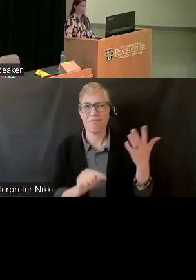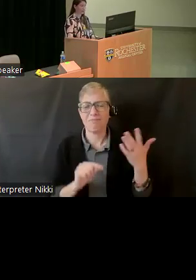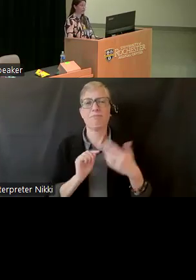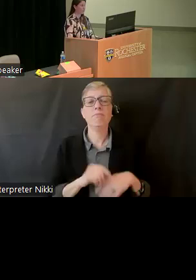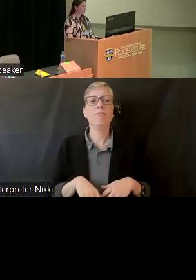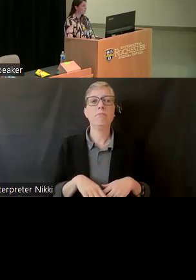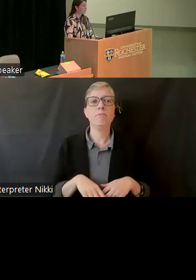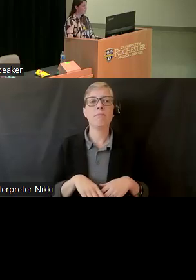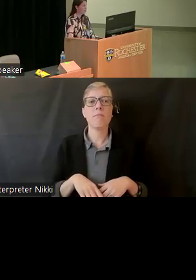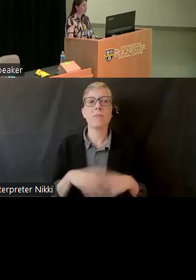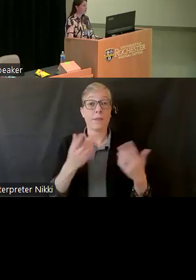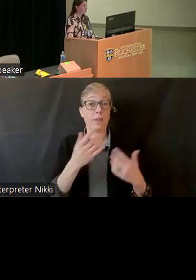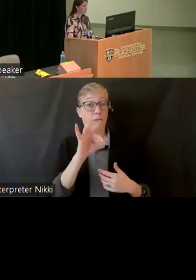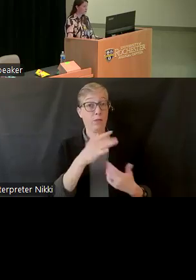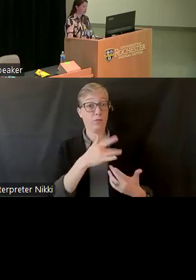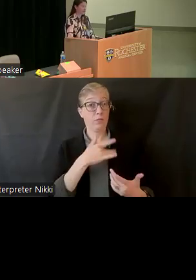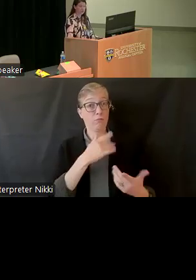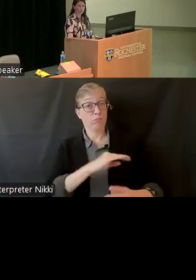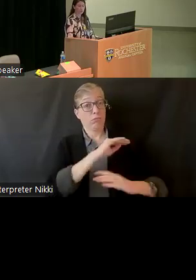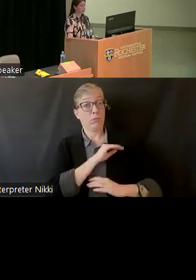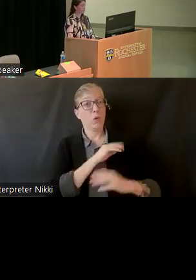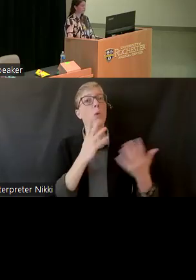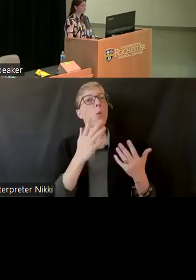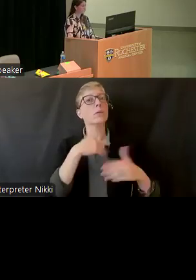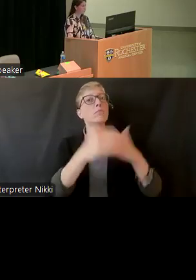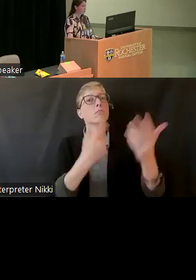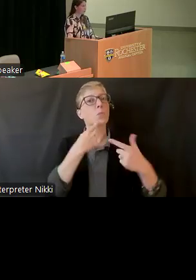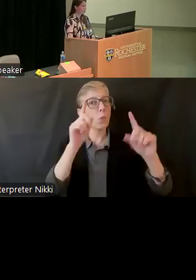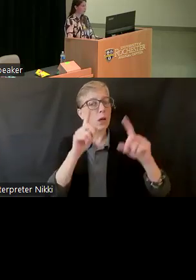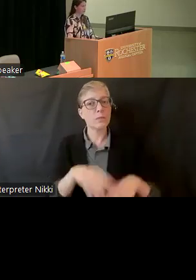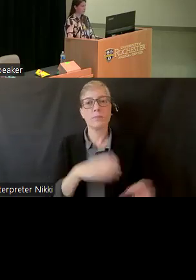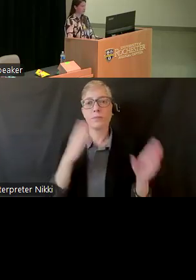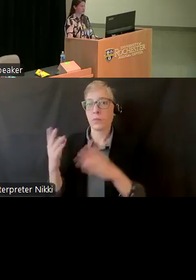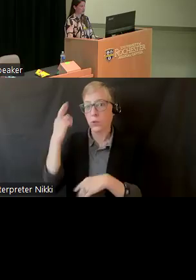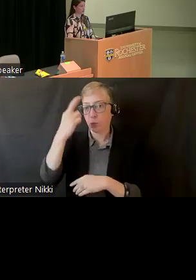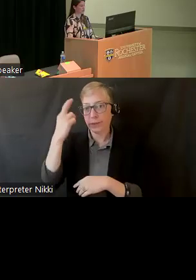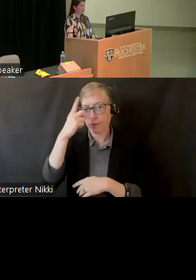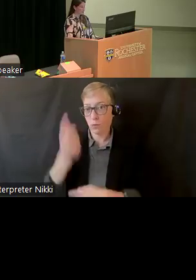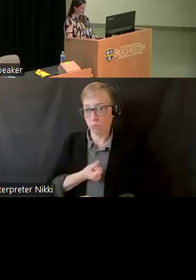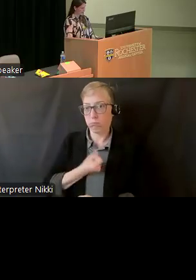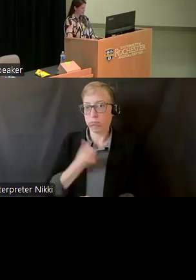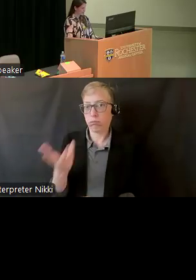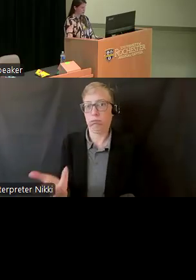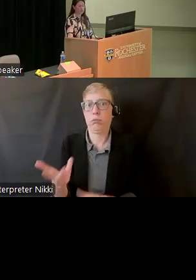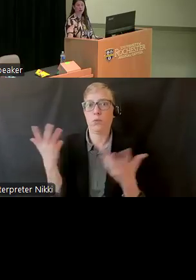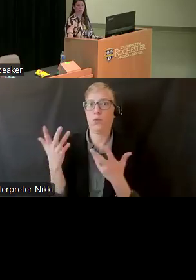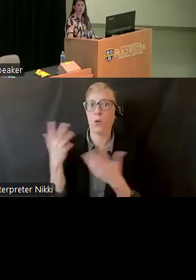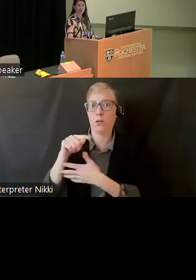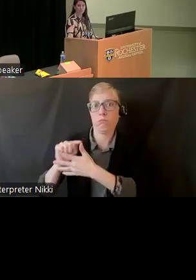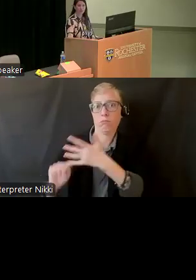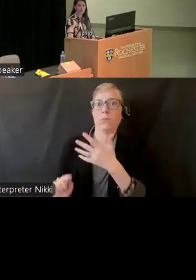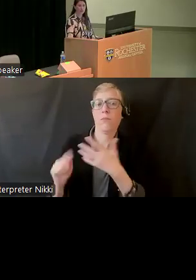are going well um primary drivers of burnout uh what needs to be changed uh to help prevent folks